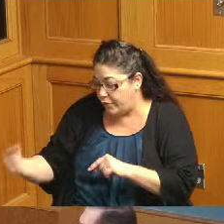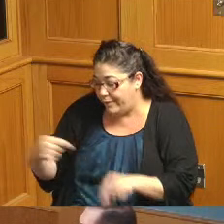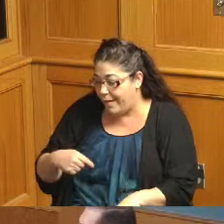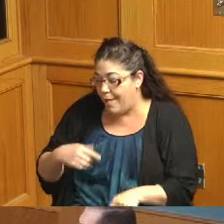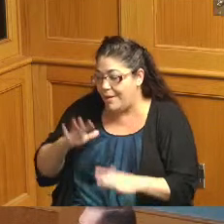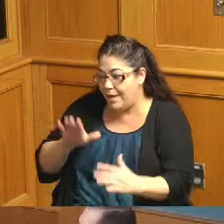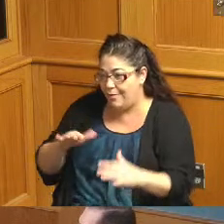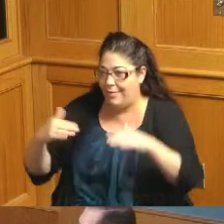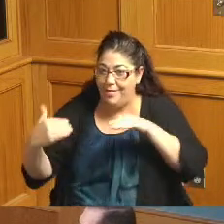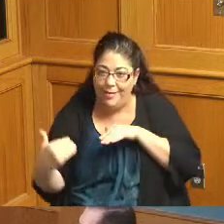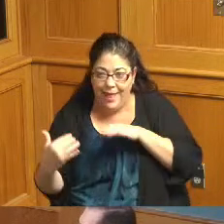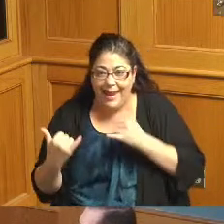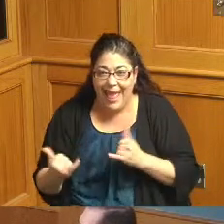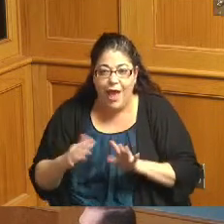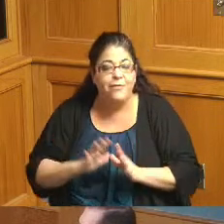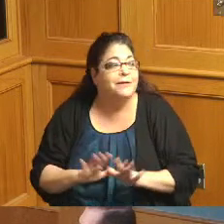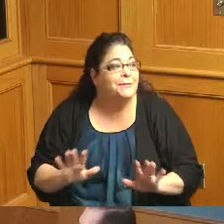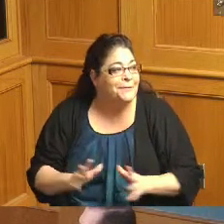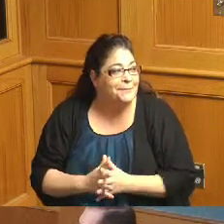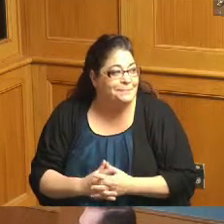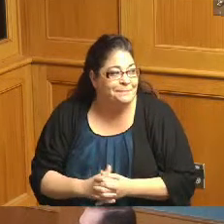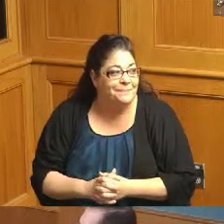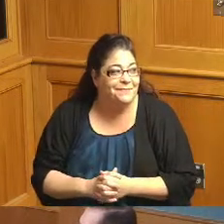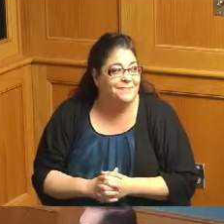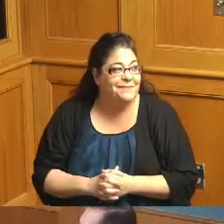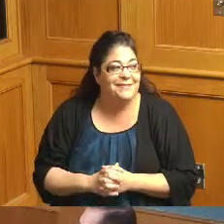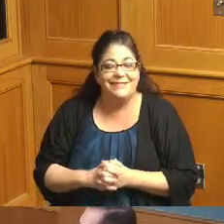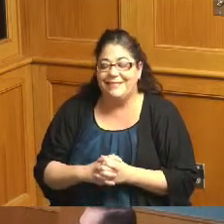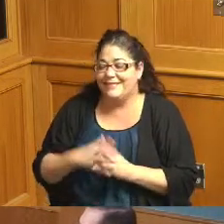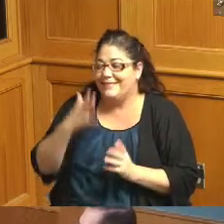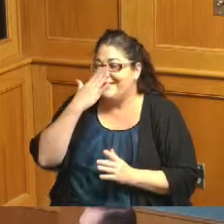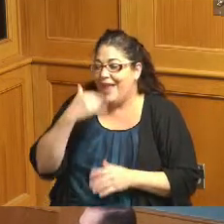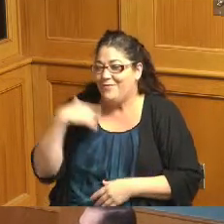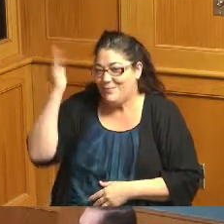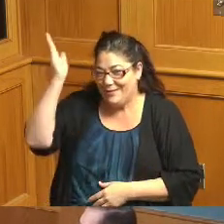a little bit here Alex but it's good it's good thank you for the presentation thank you Sherry